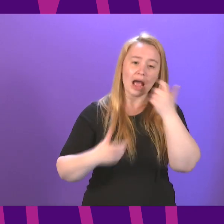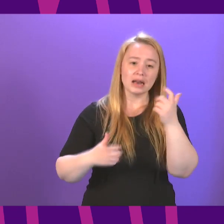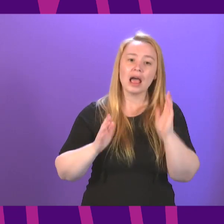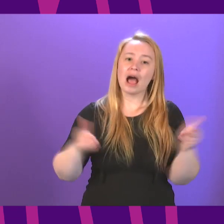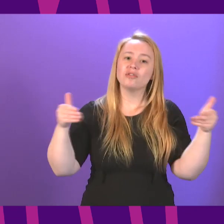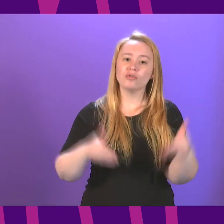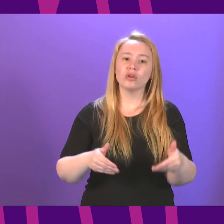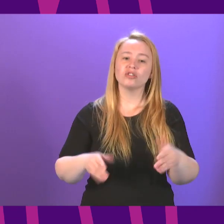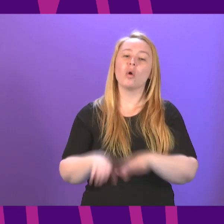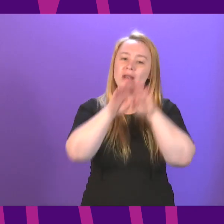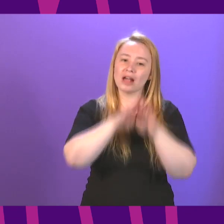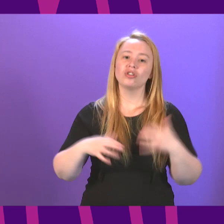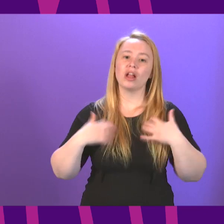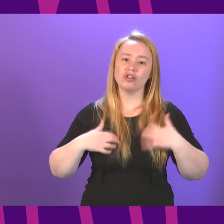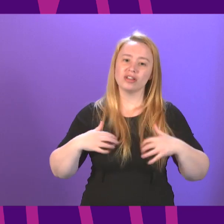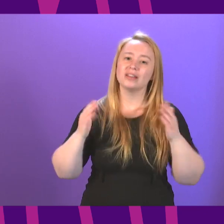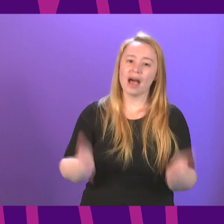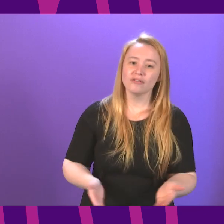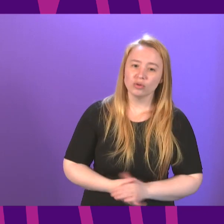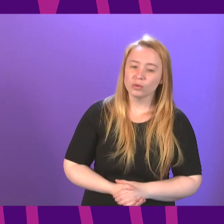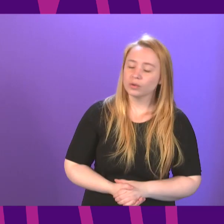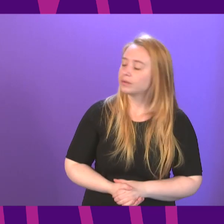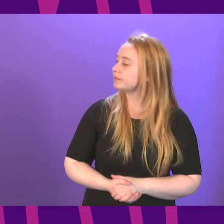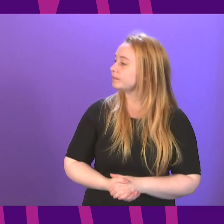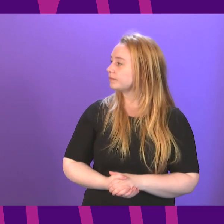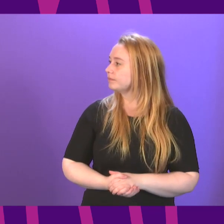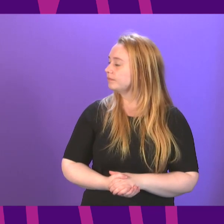The First Minister: I will come on to that